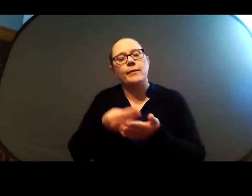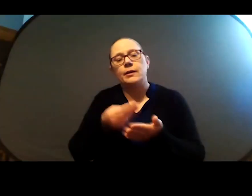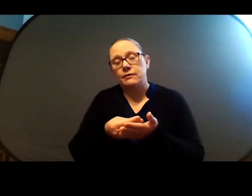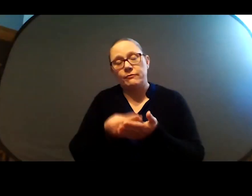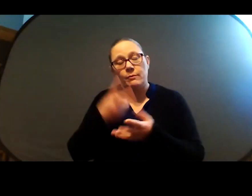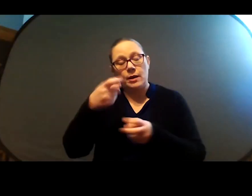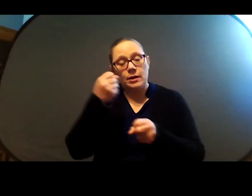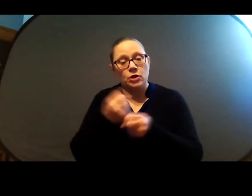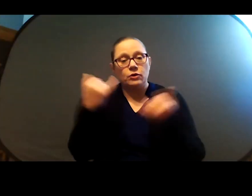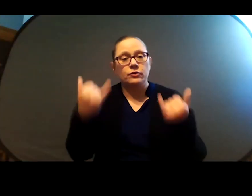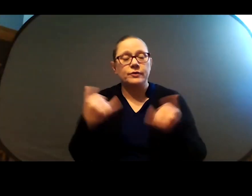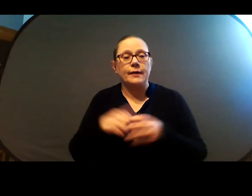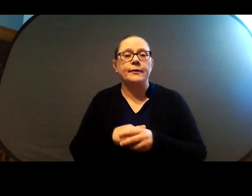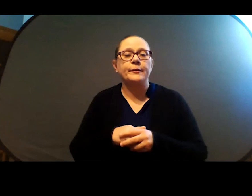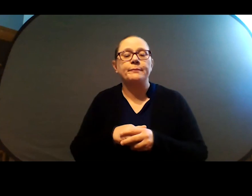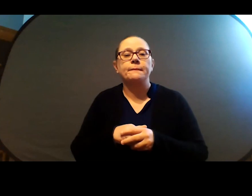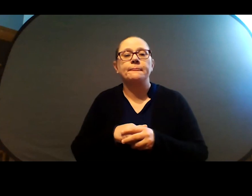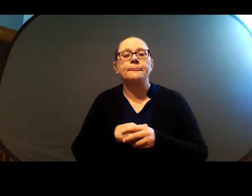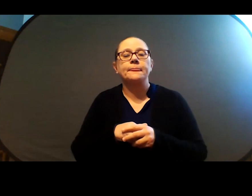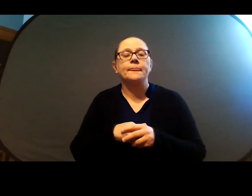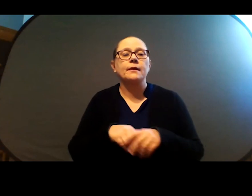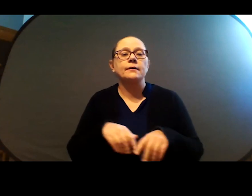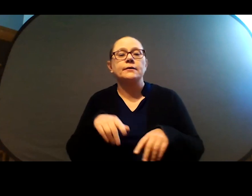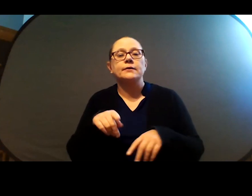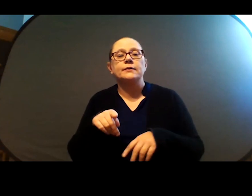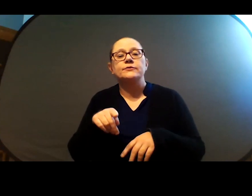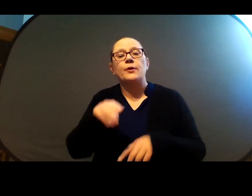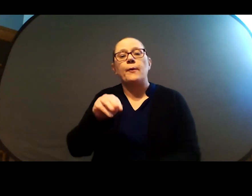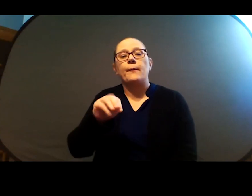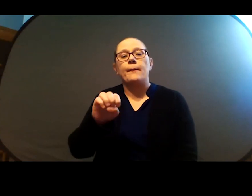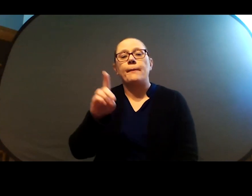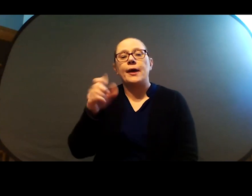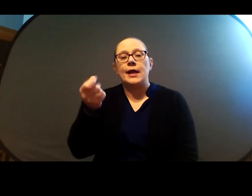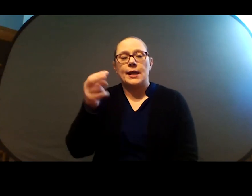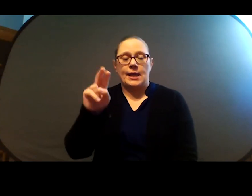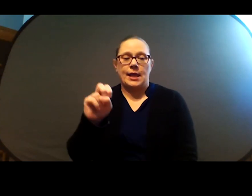if we look at the per capita expenditure for Medicare that's about twelve thousand